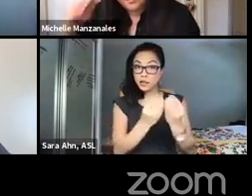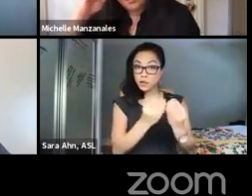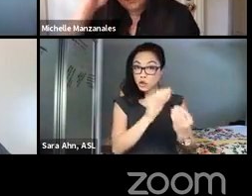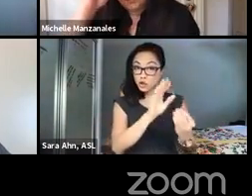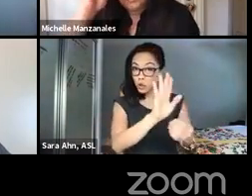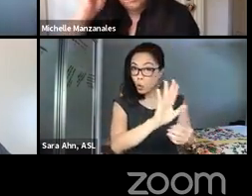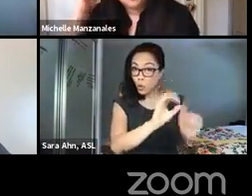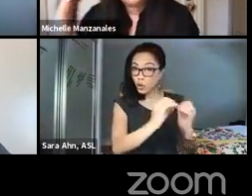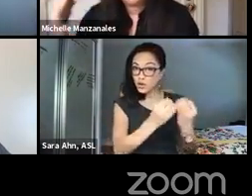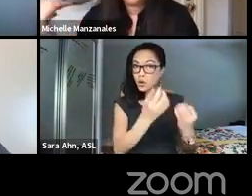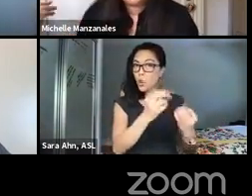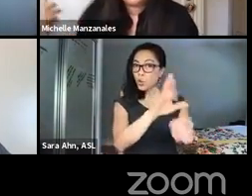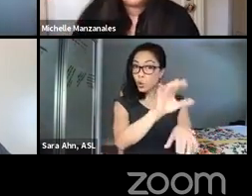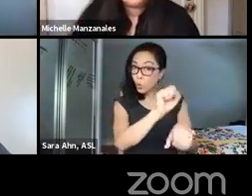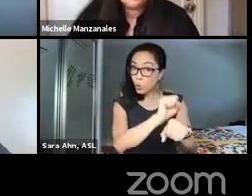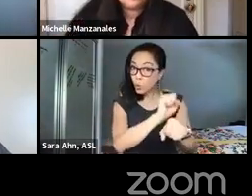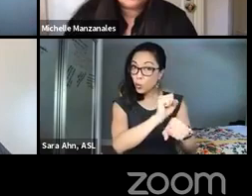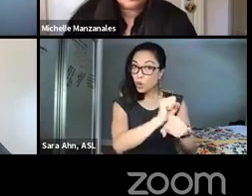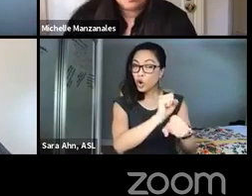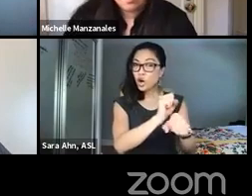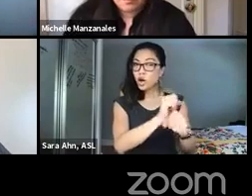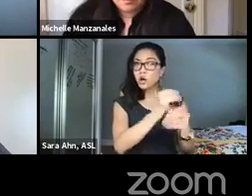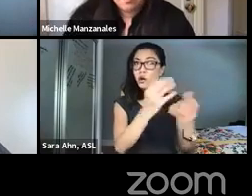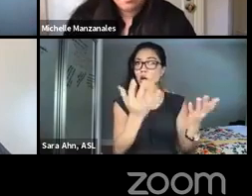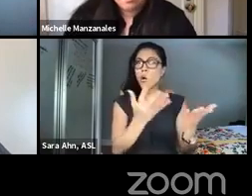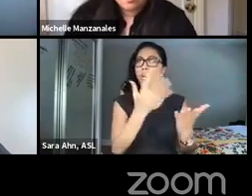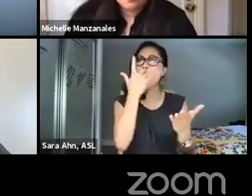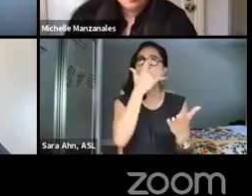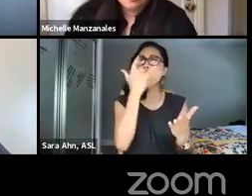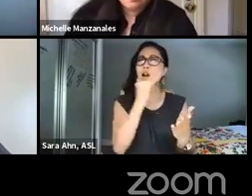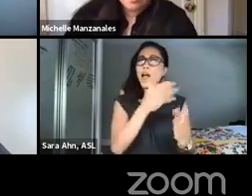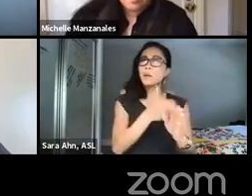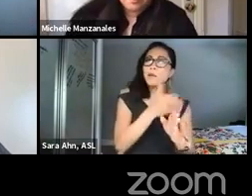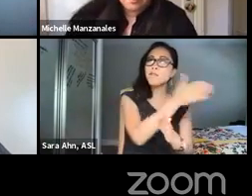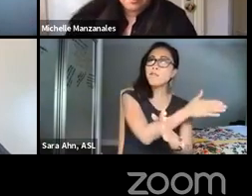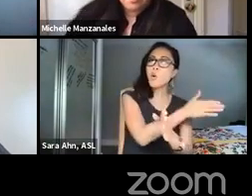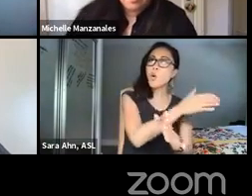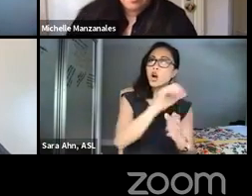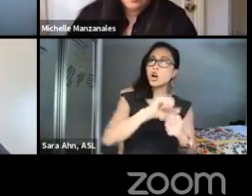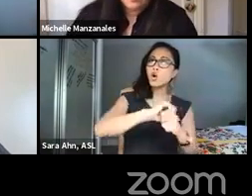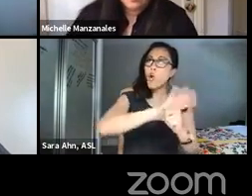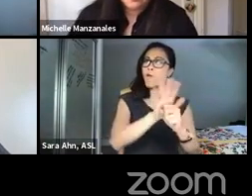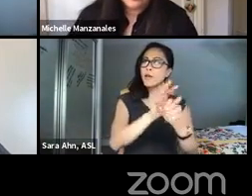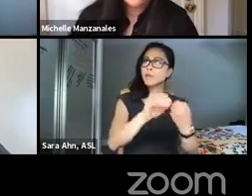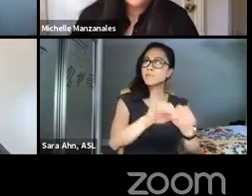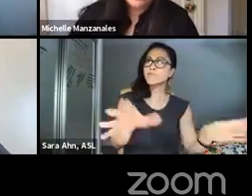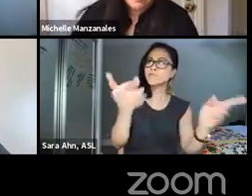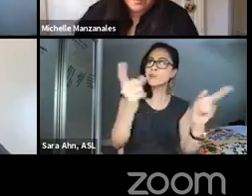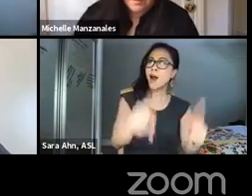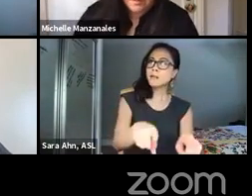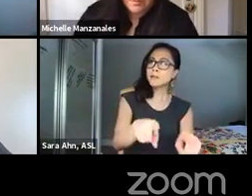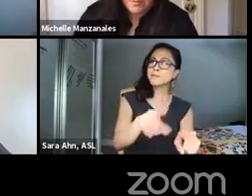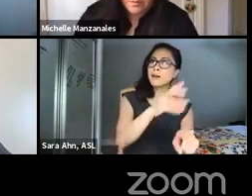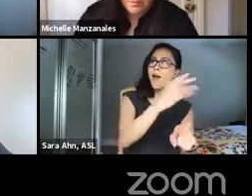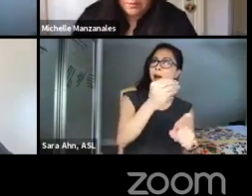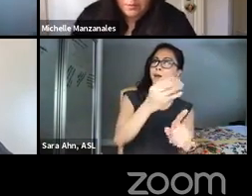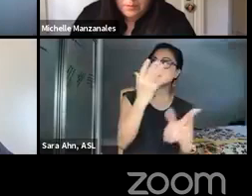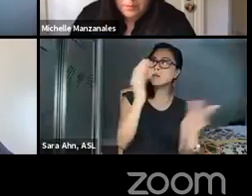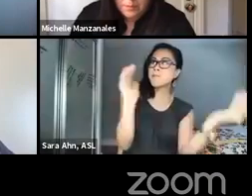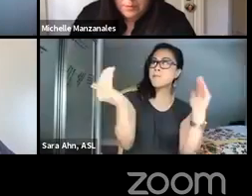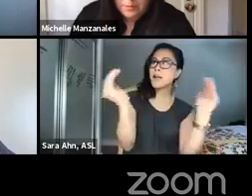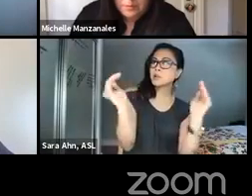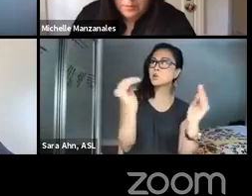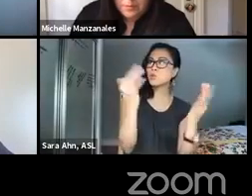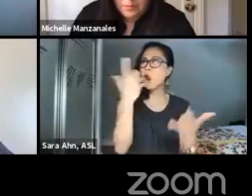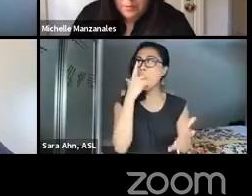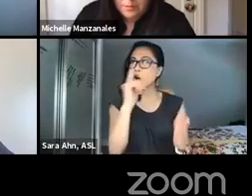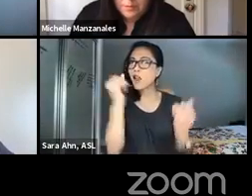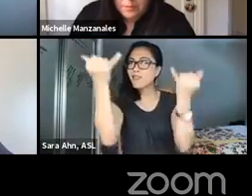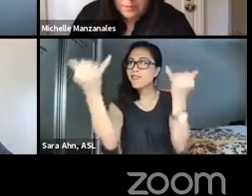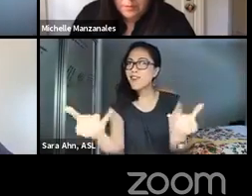in multiple facets of dance education. We wanted to look at all of the points